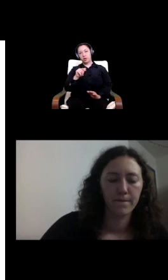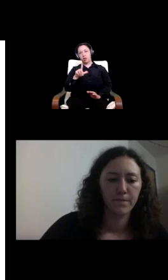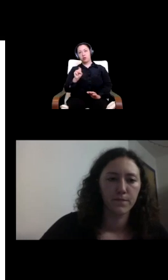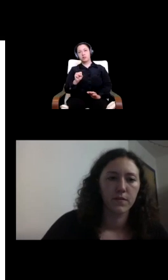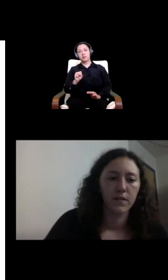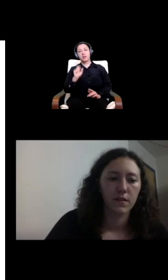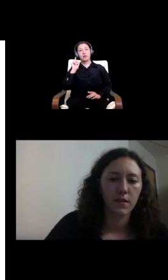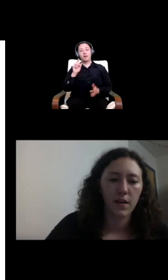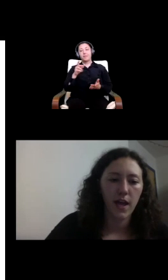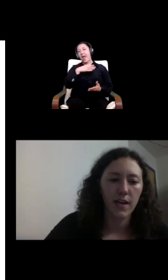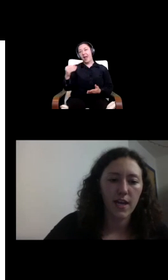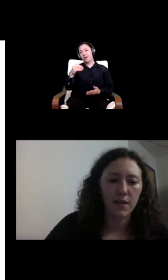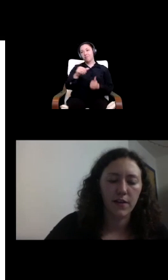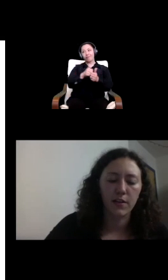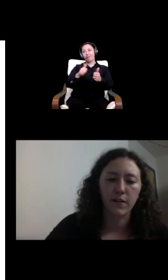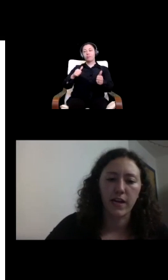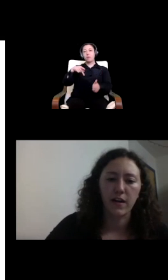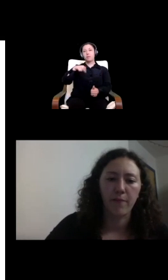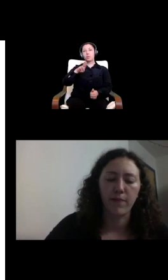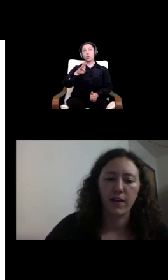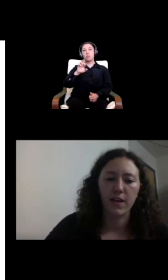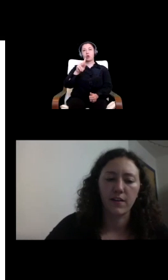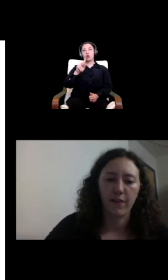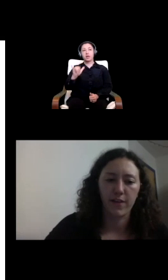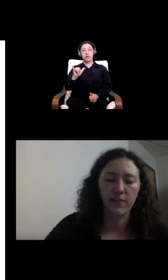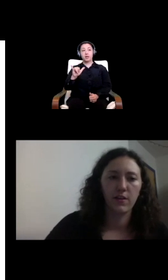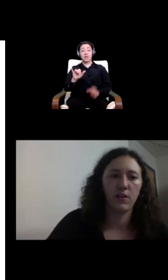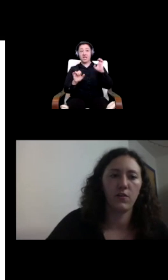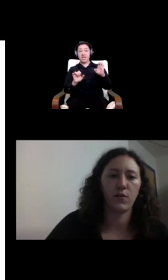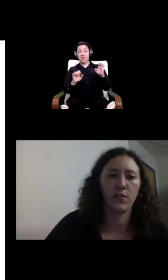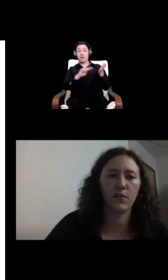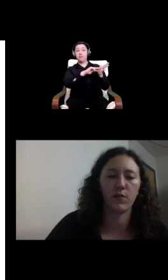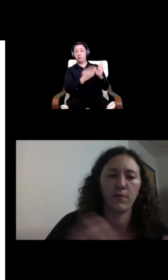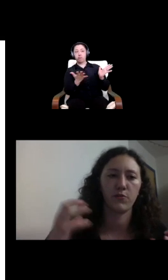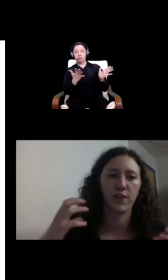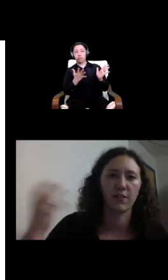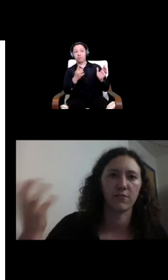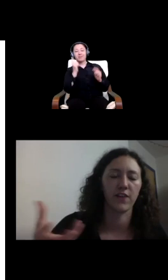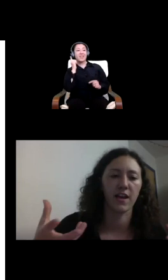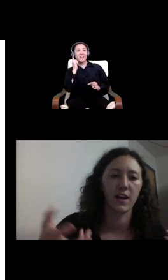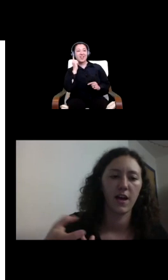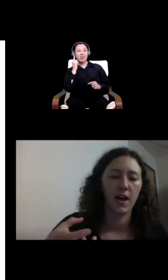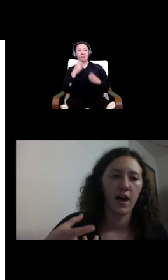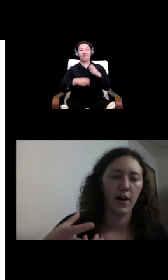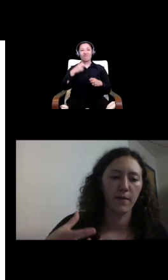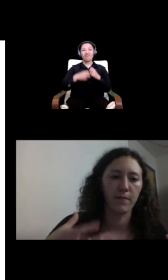E stands for ear abnormalities and deafness and this is one of the most characteristic